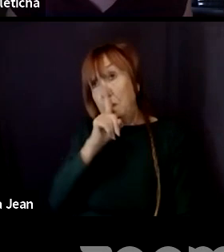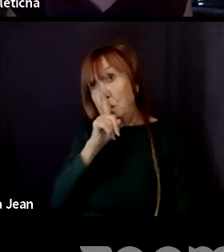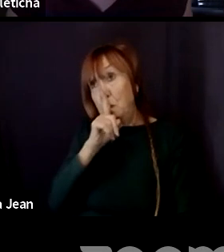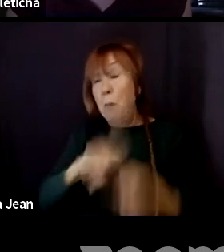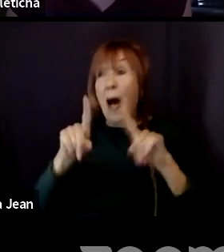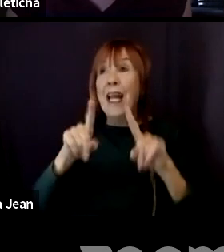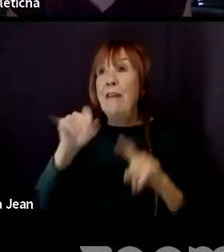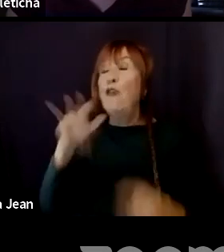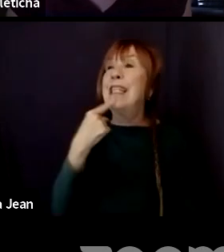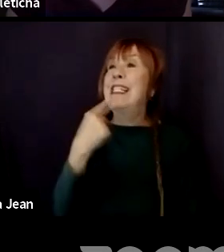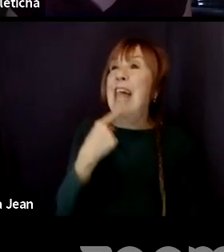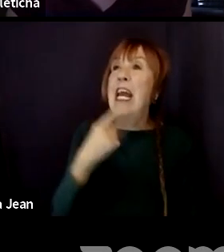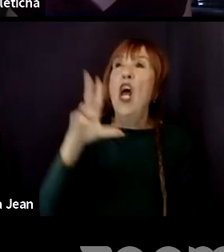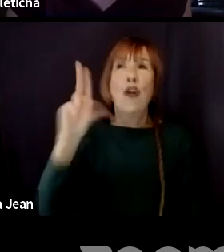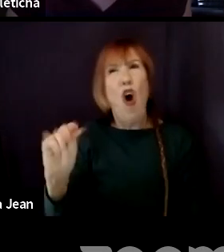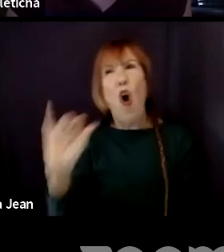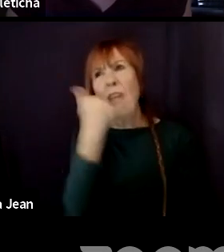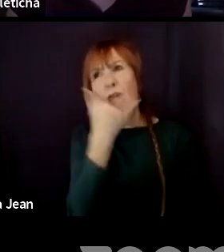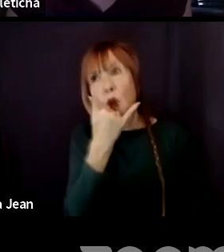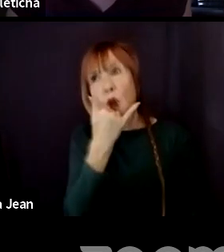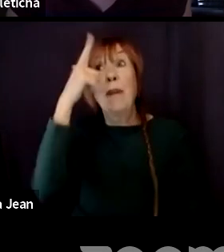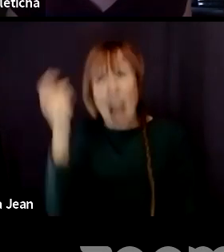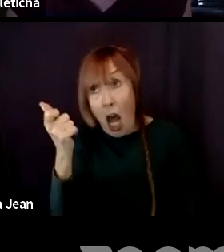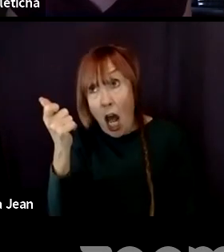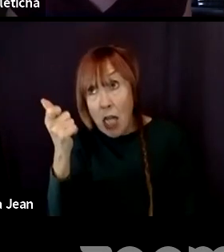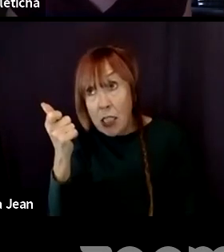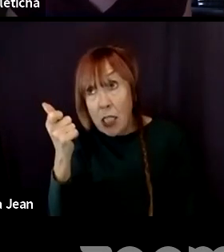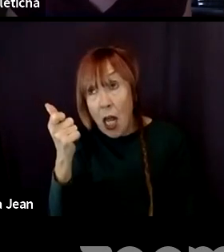Marc, Yeah. Let's, we'll lighten this up a little bit.